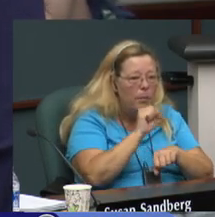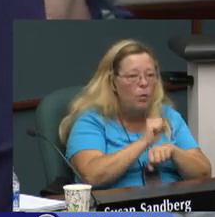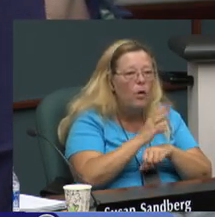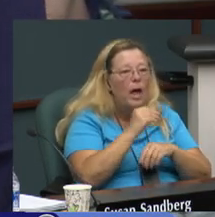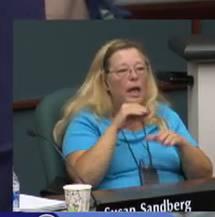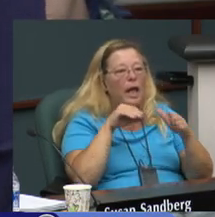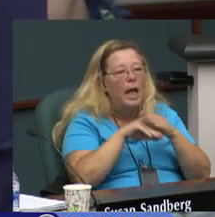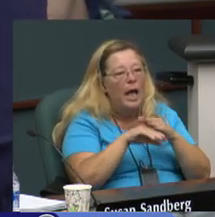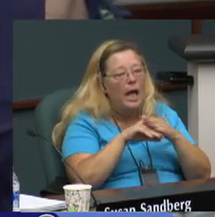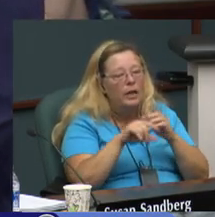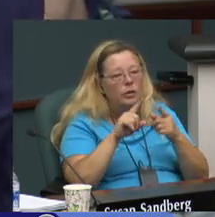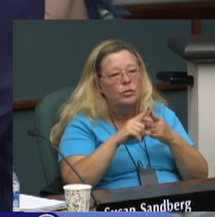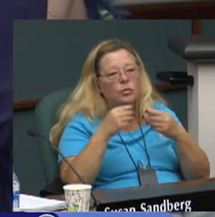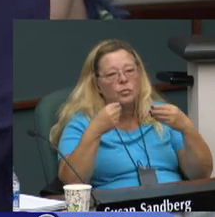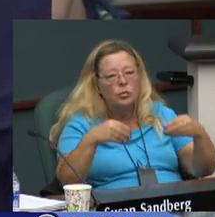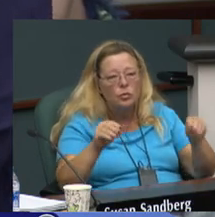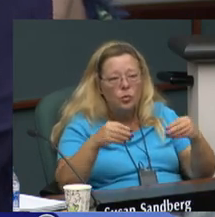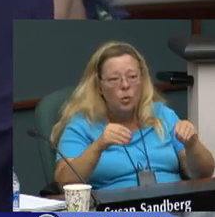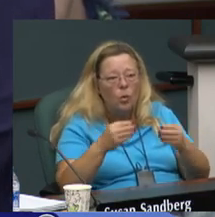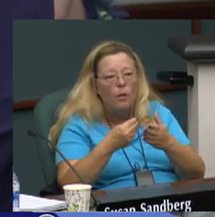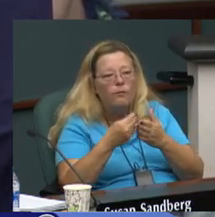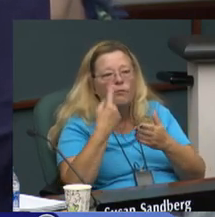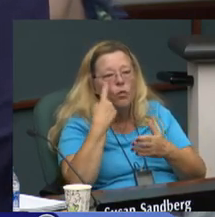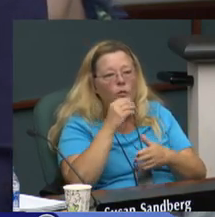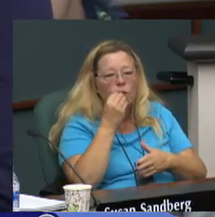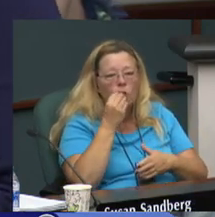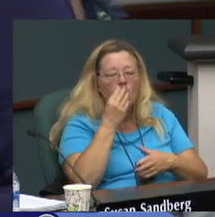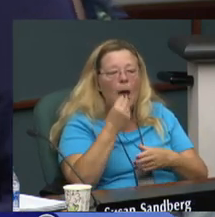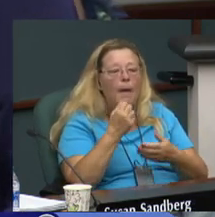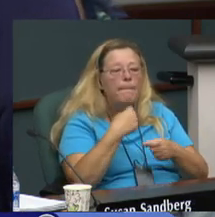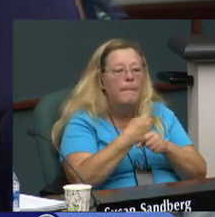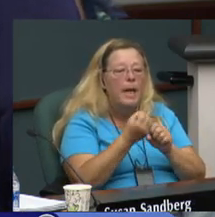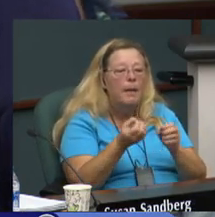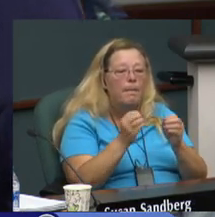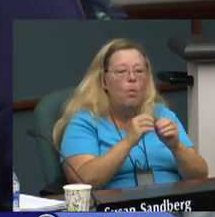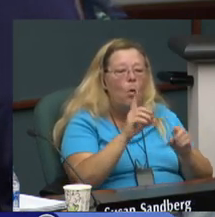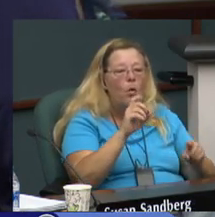grocery stores and then make those more dense it shouldn't all fall onto the